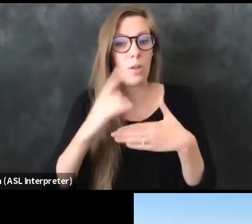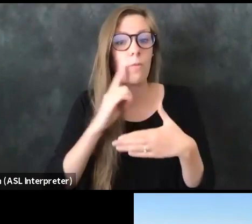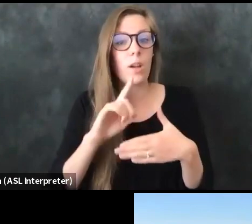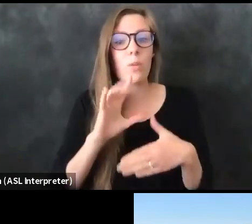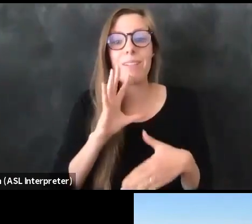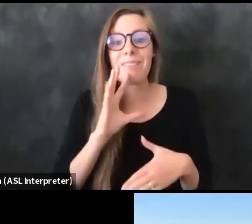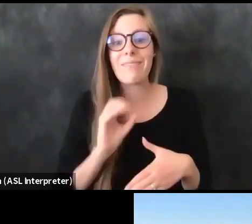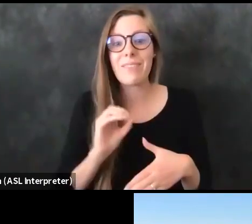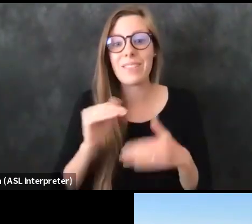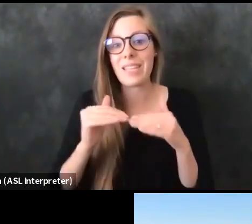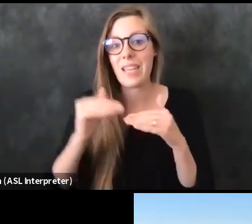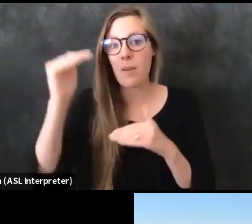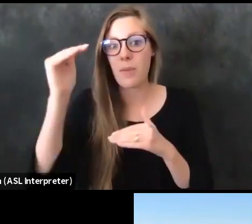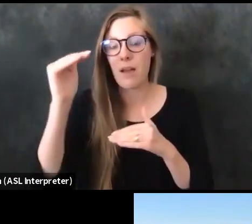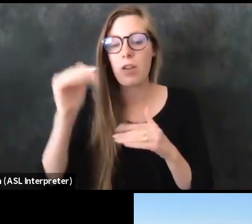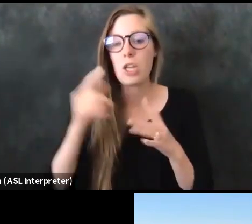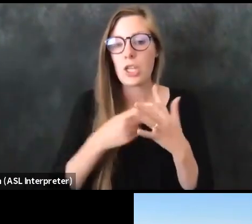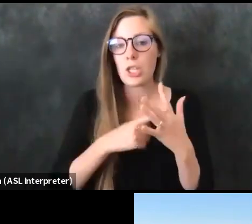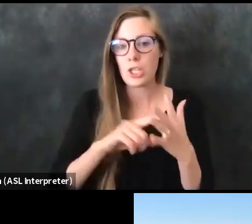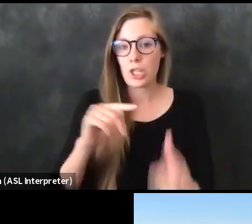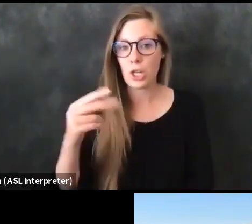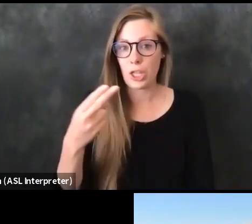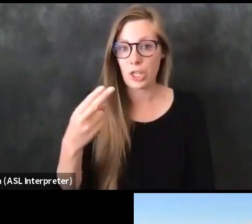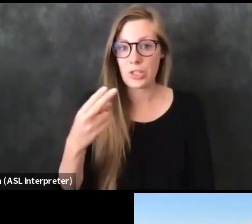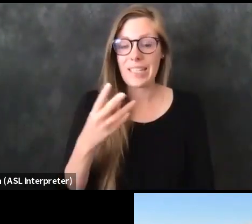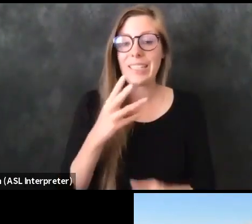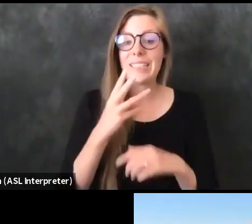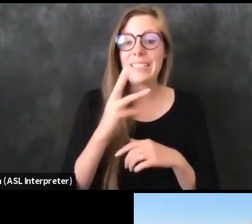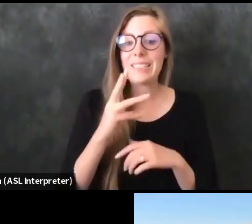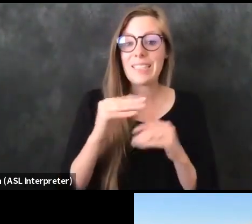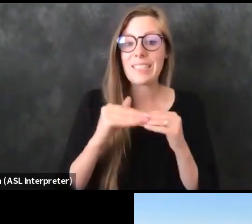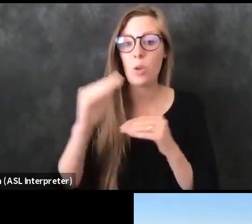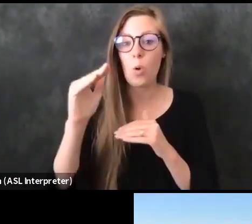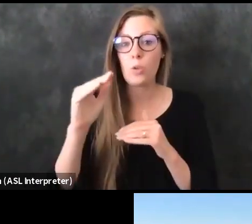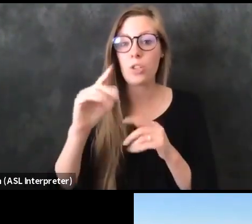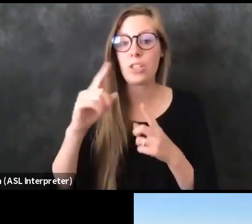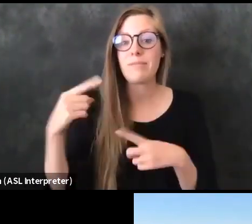older starting on Thursday and everyone 16 and older as of April 15.